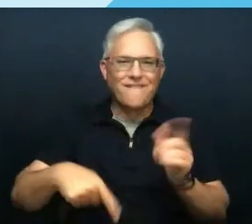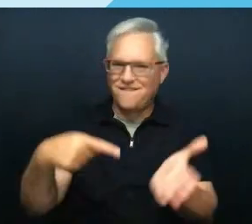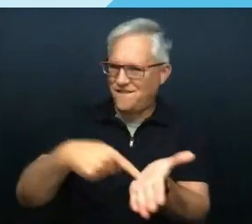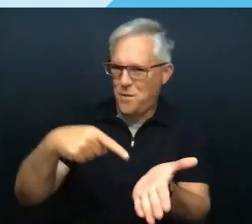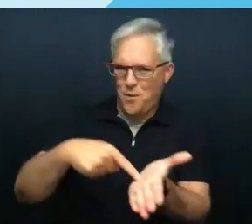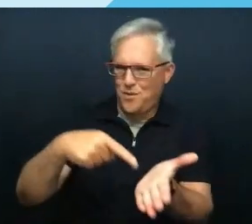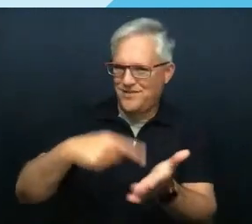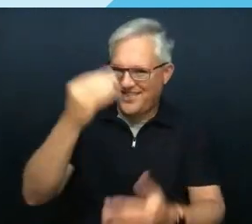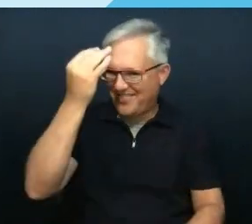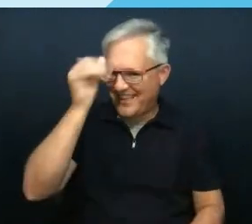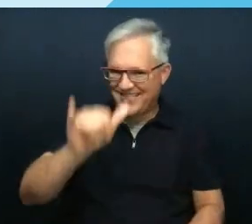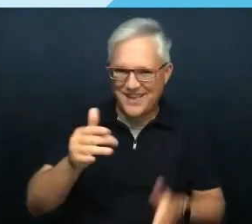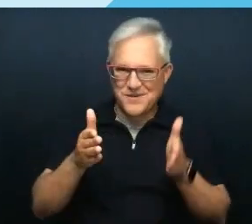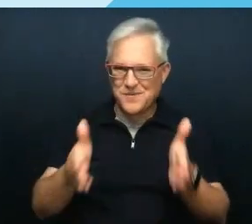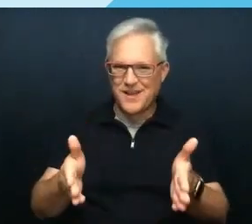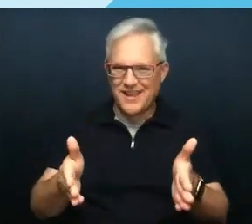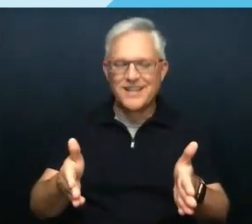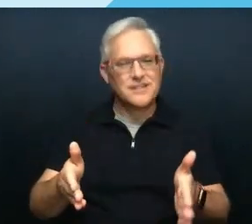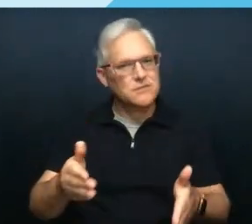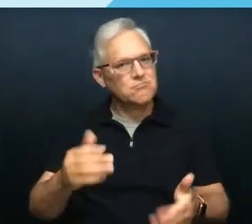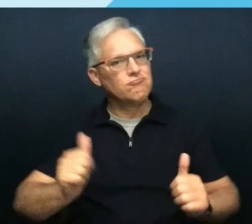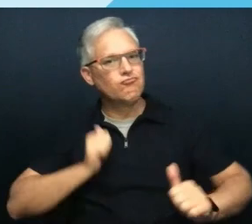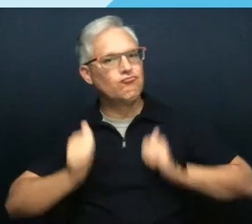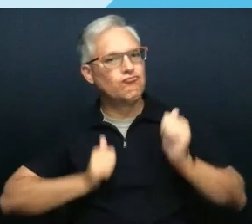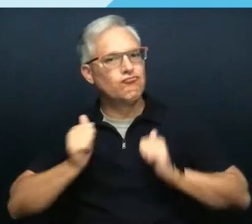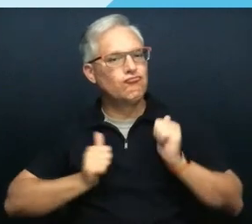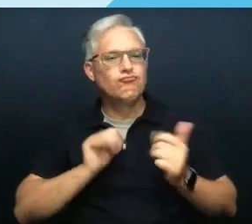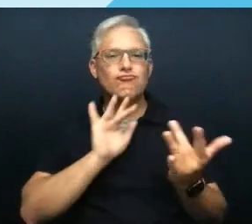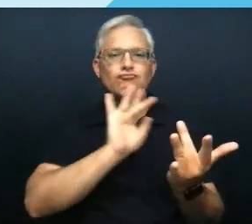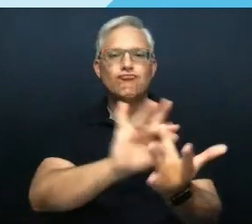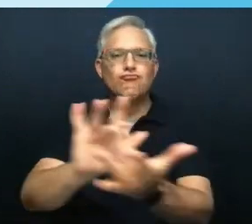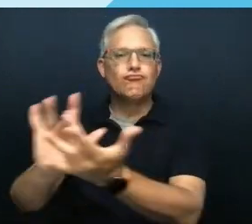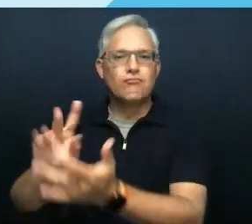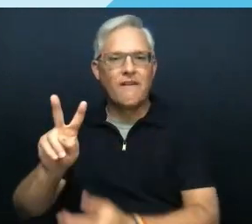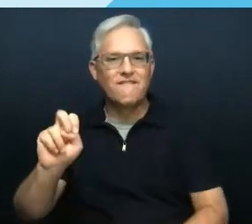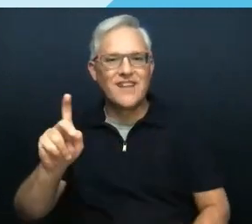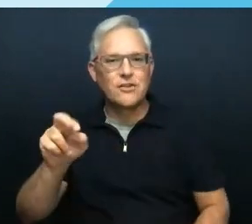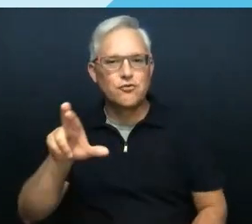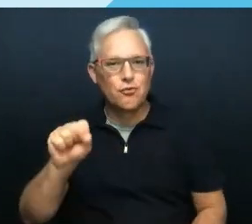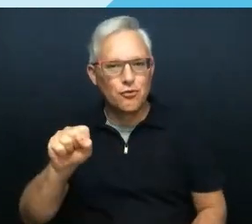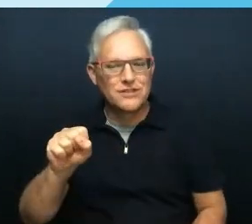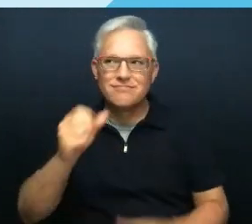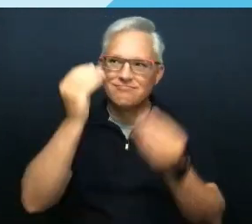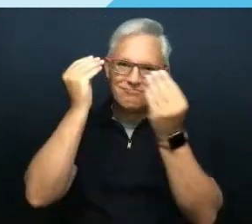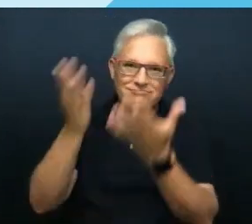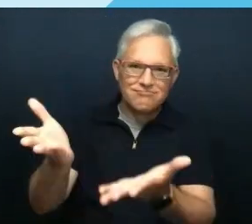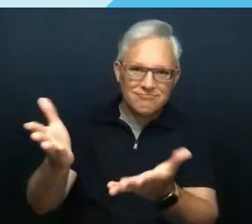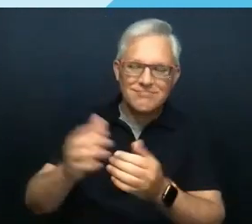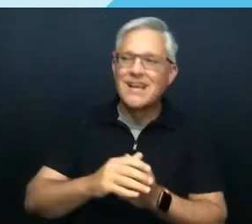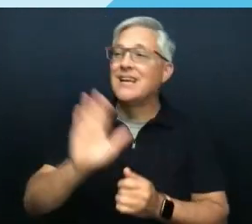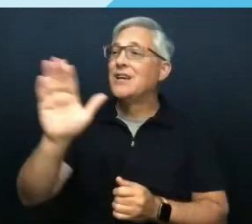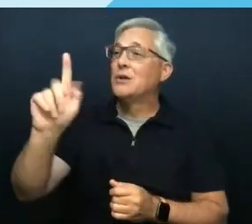communicating with the vendors for a specific reason when the accessibility tools do not interact well with their solution.